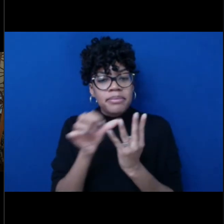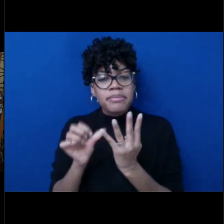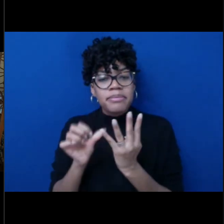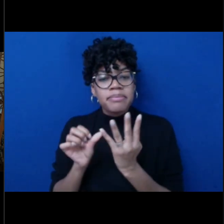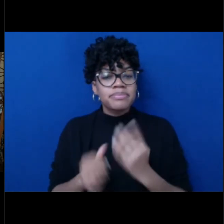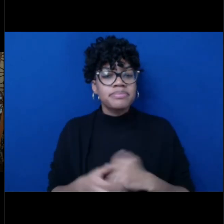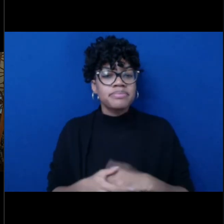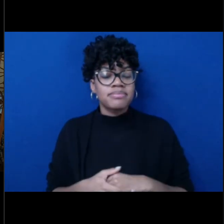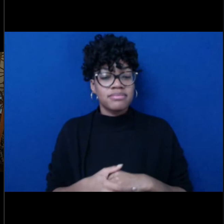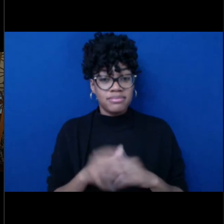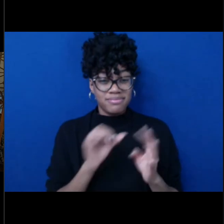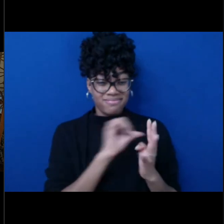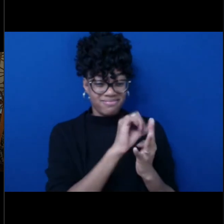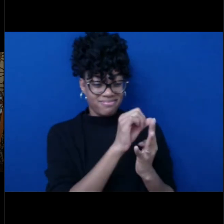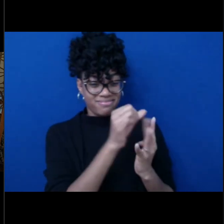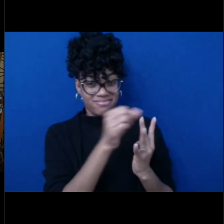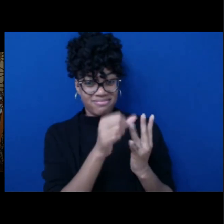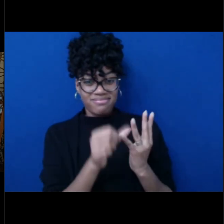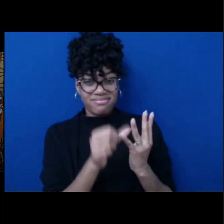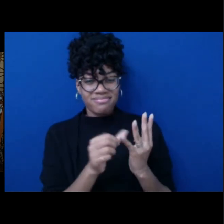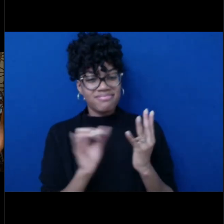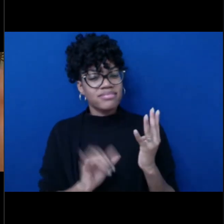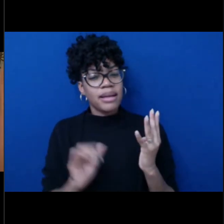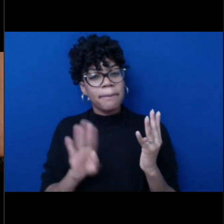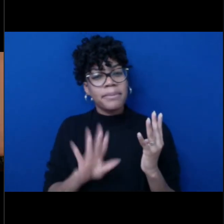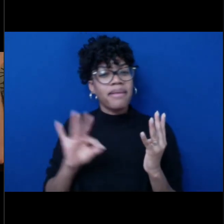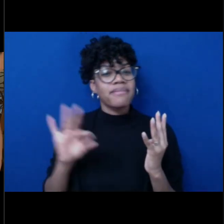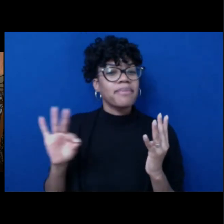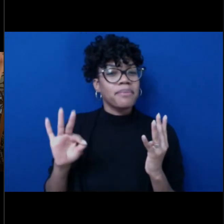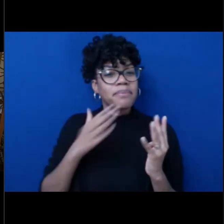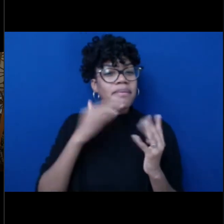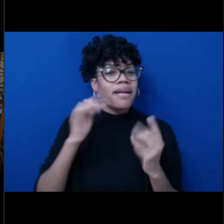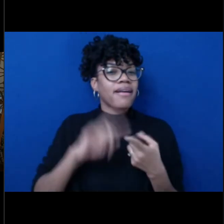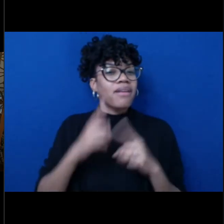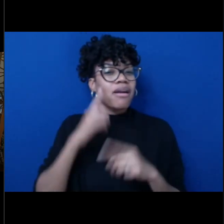And those are the BFFs that help to capture that sunlight